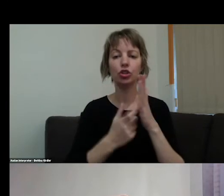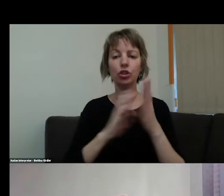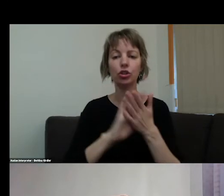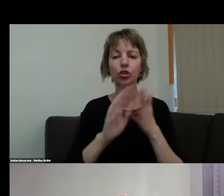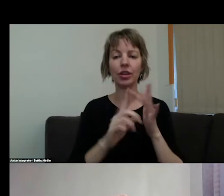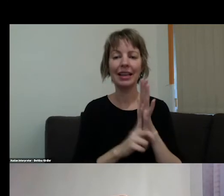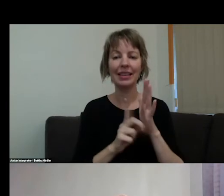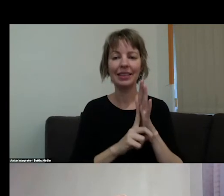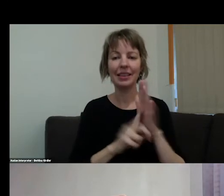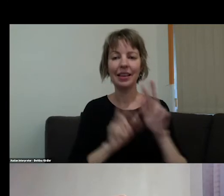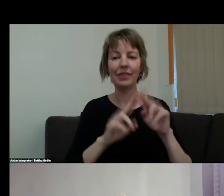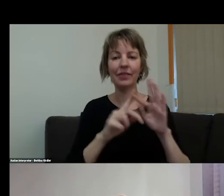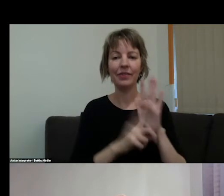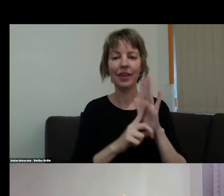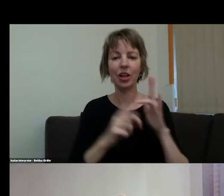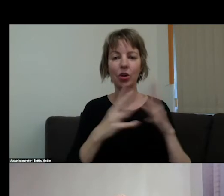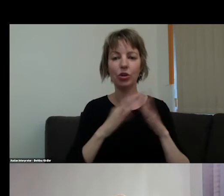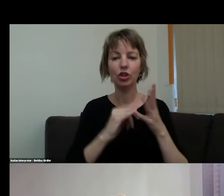and worked with the US and the UK military